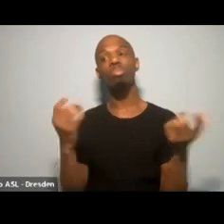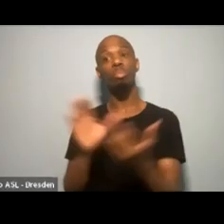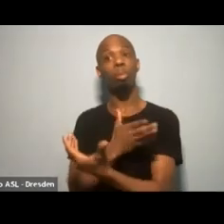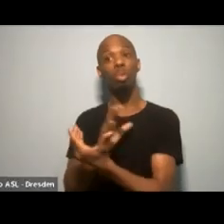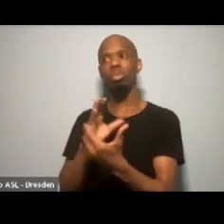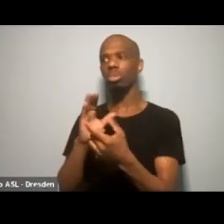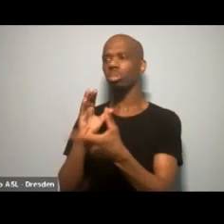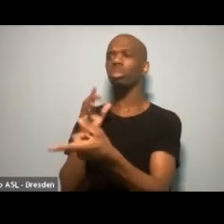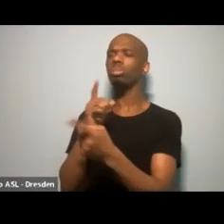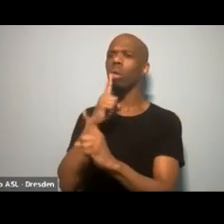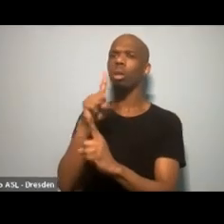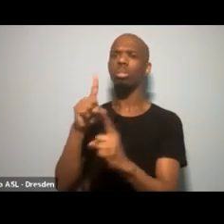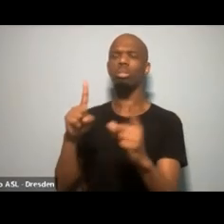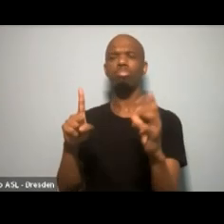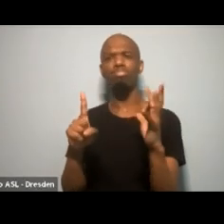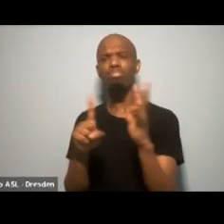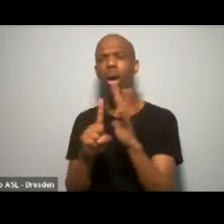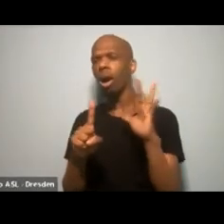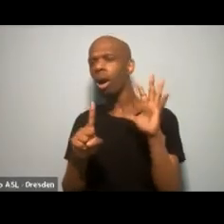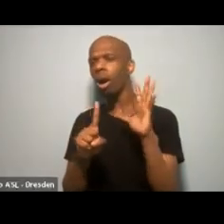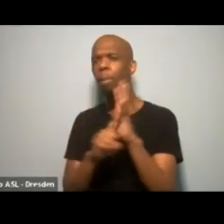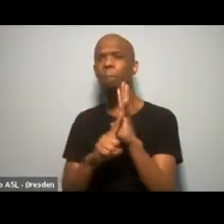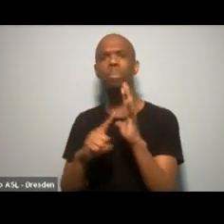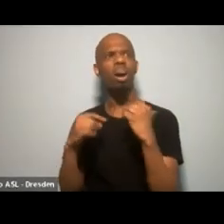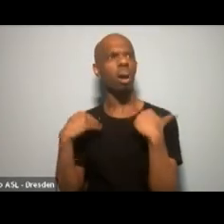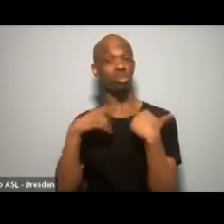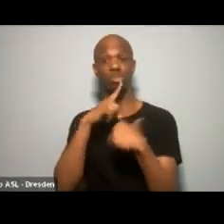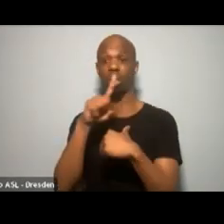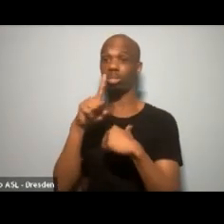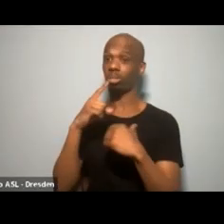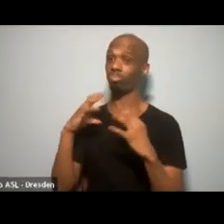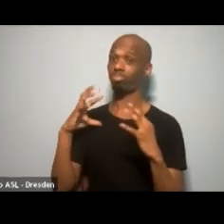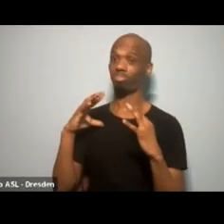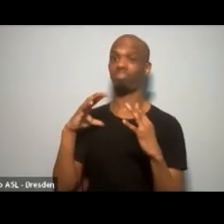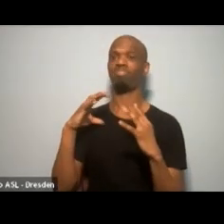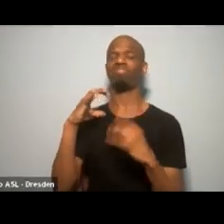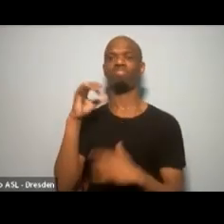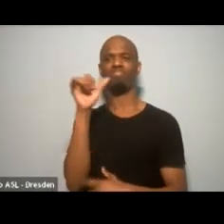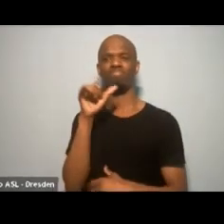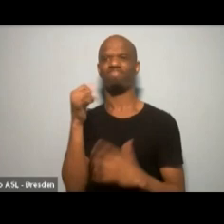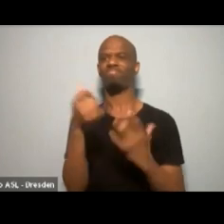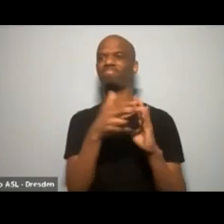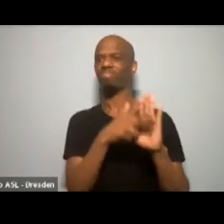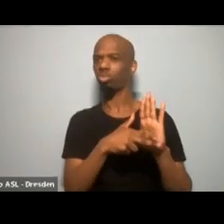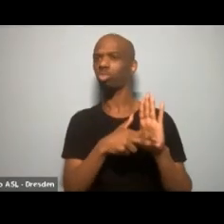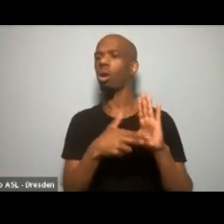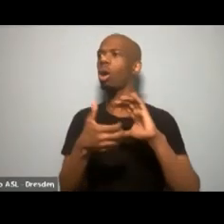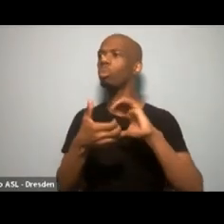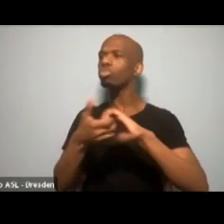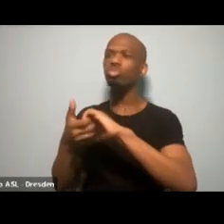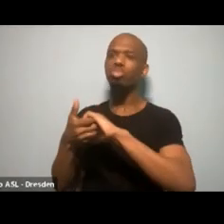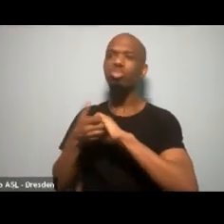We hopes will be able to have vest for the entertainment world,